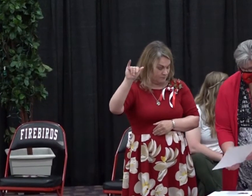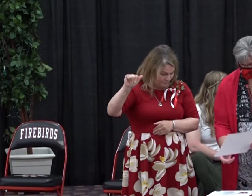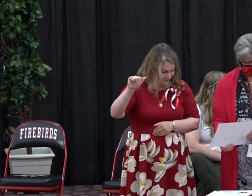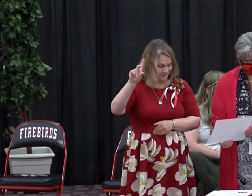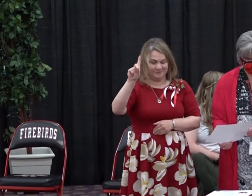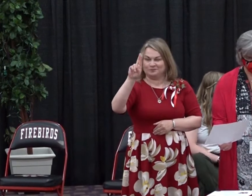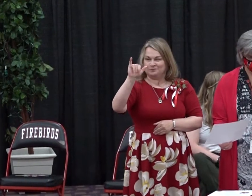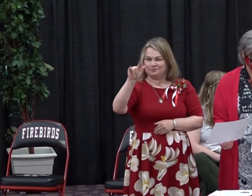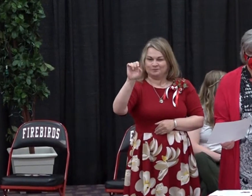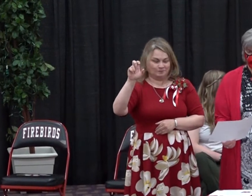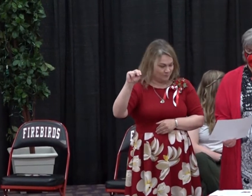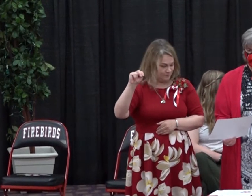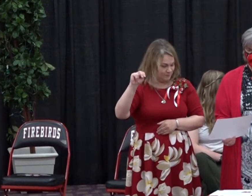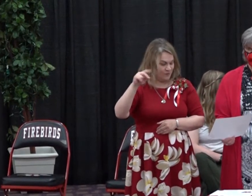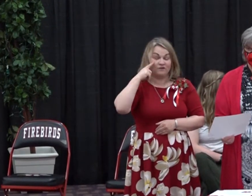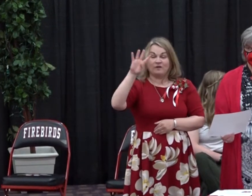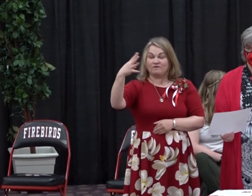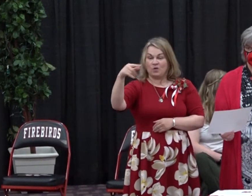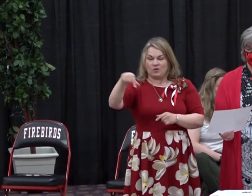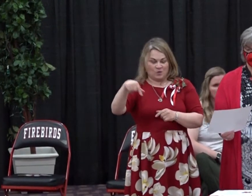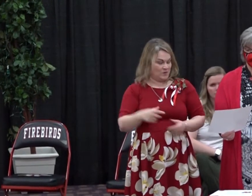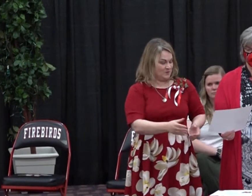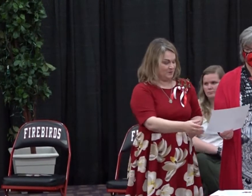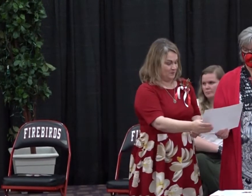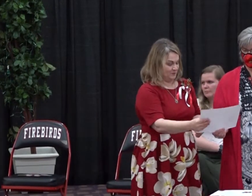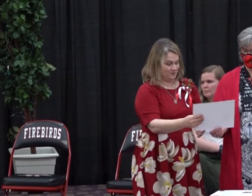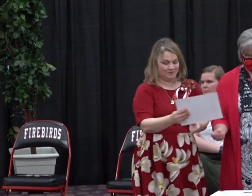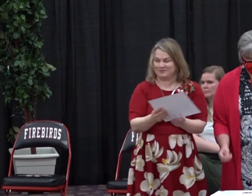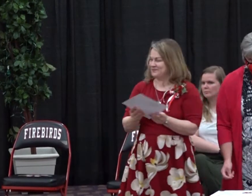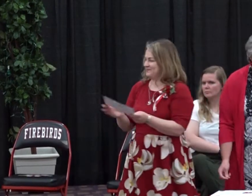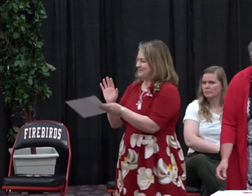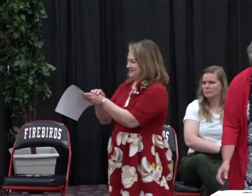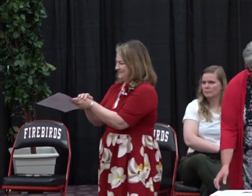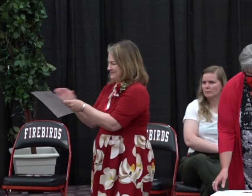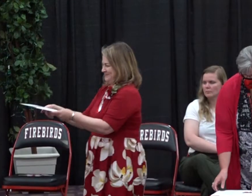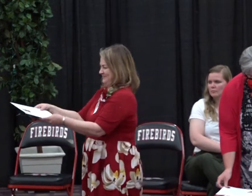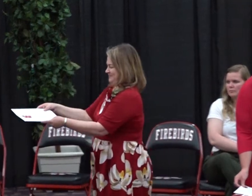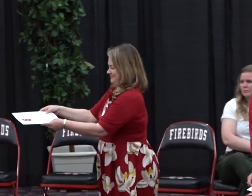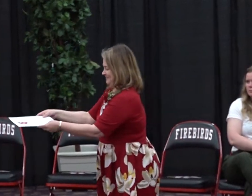Malaika Drayton, for fourth quarter positive behavior.